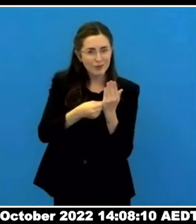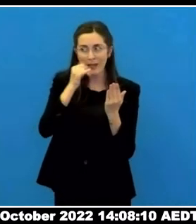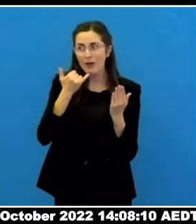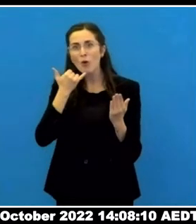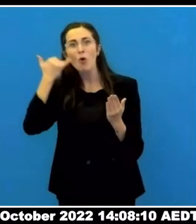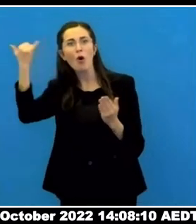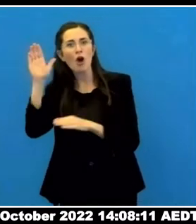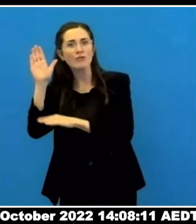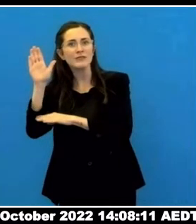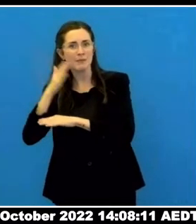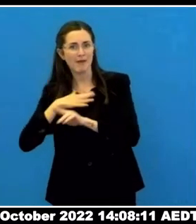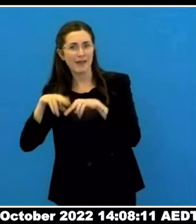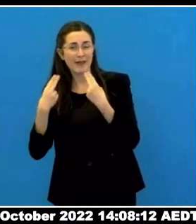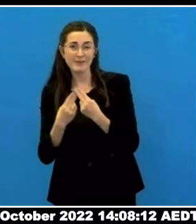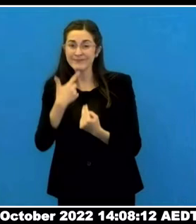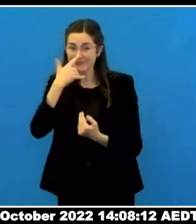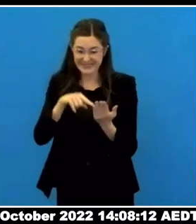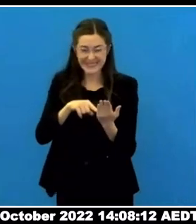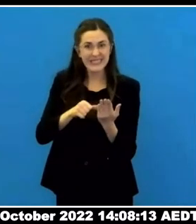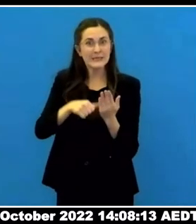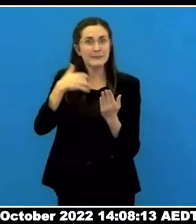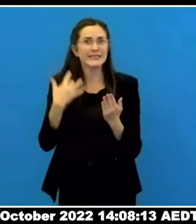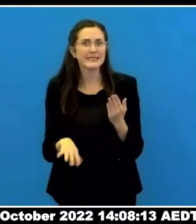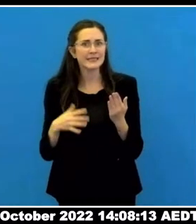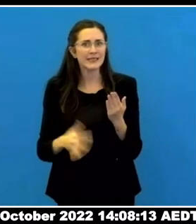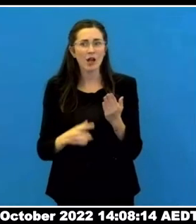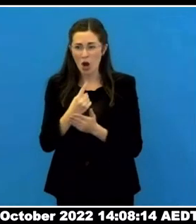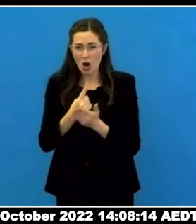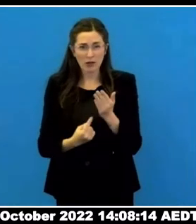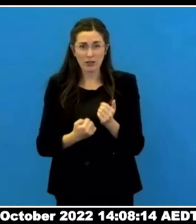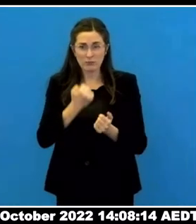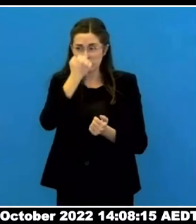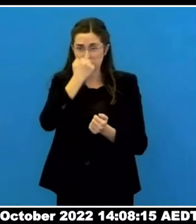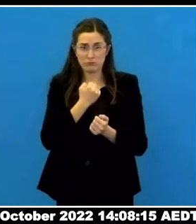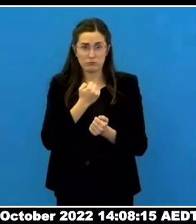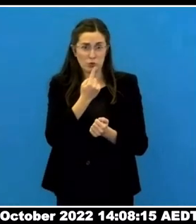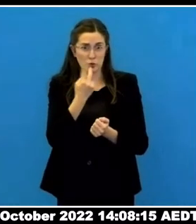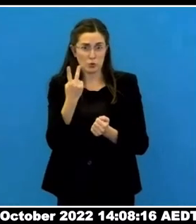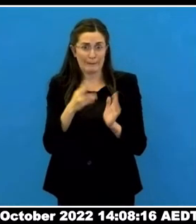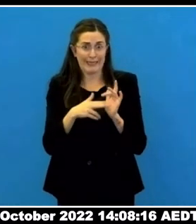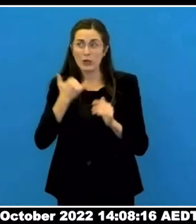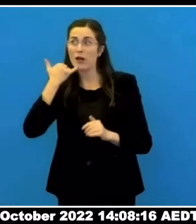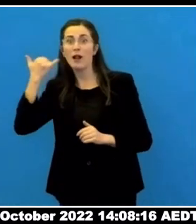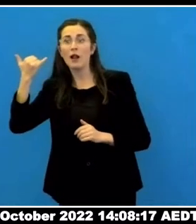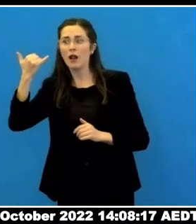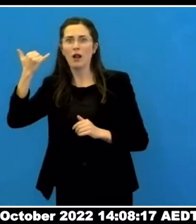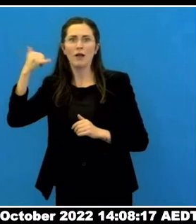However, it was expensive, and the call would only last for a few minutes and that was it.